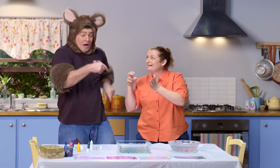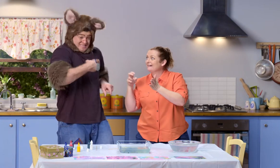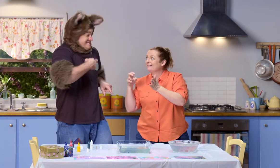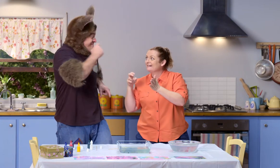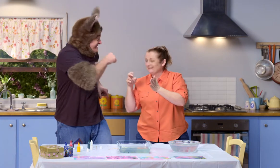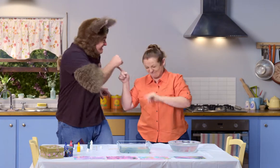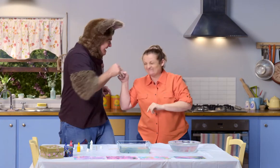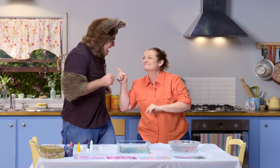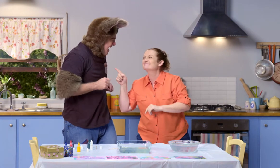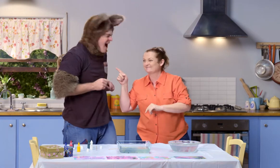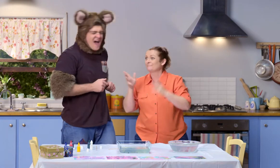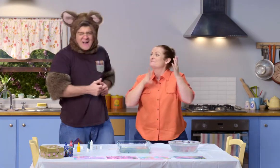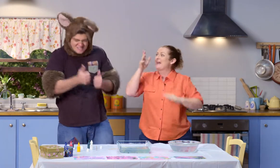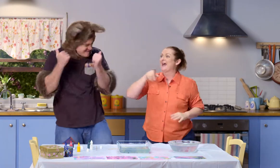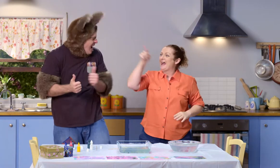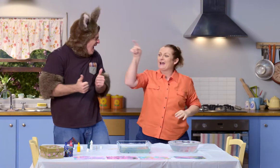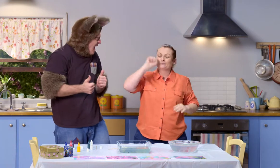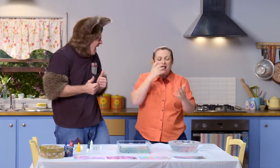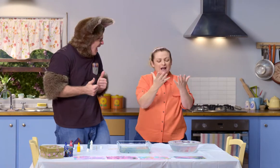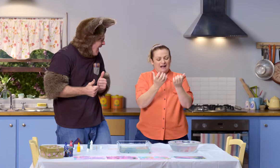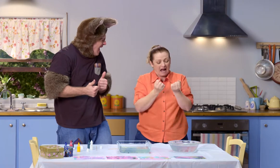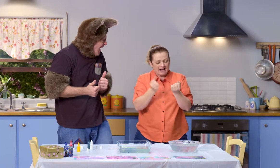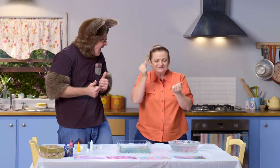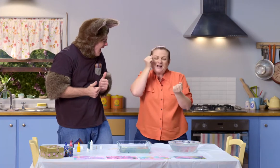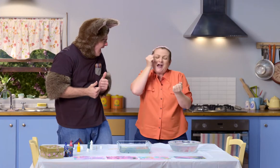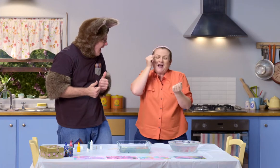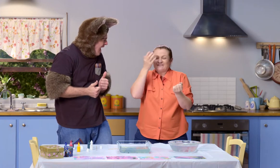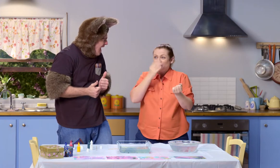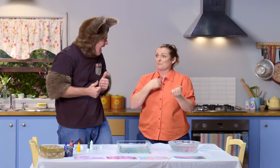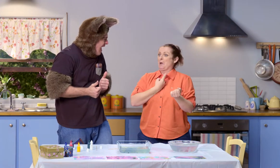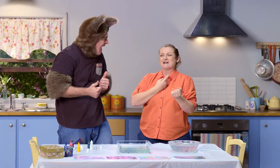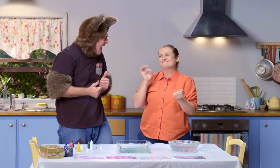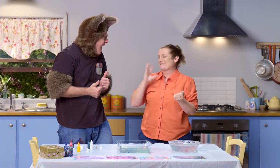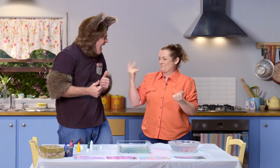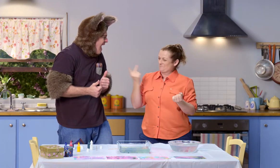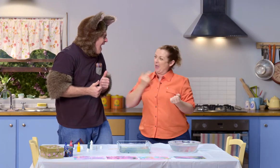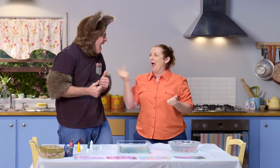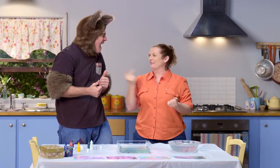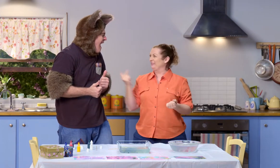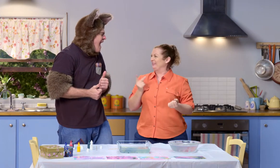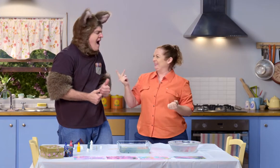Oh, yeah, I can do that. That means she'll receive the card knowing that it's from both of us.